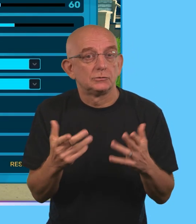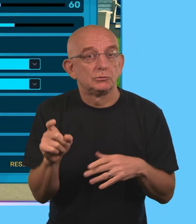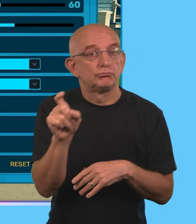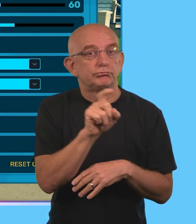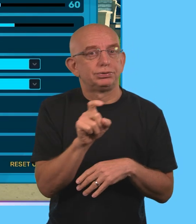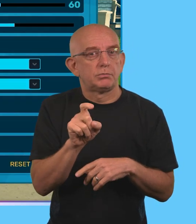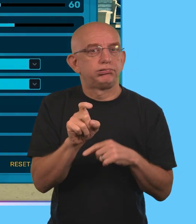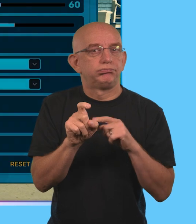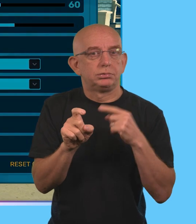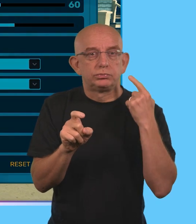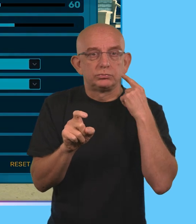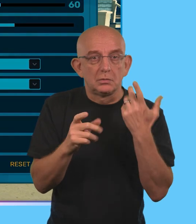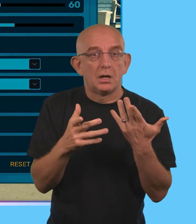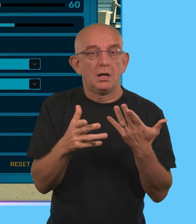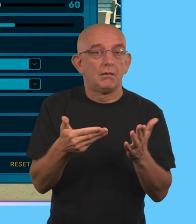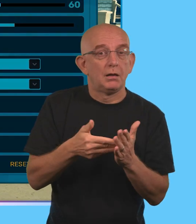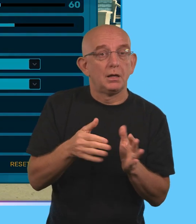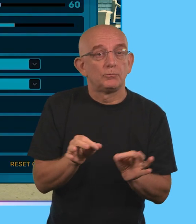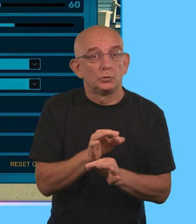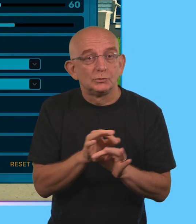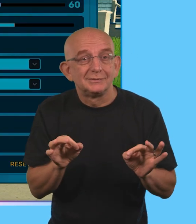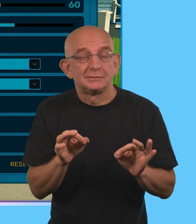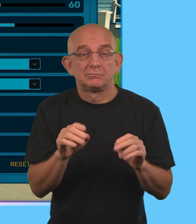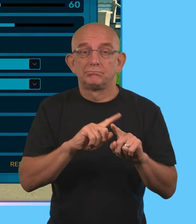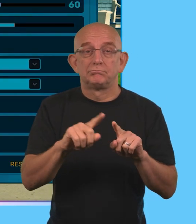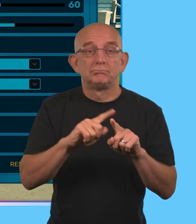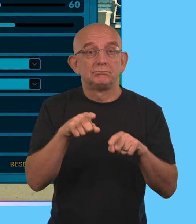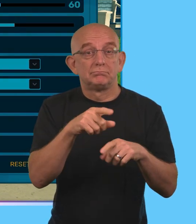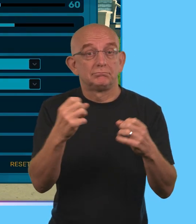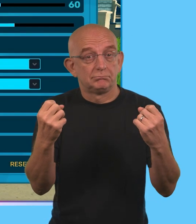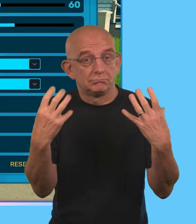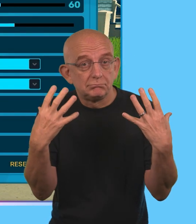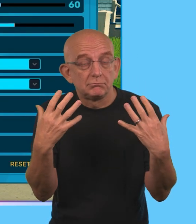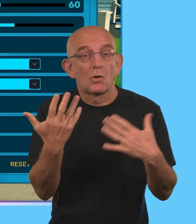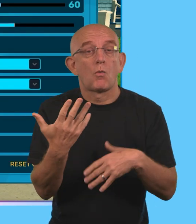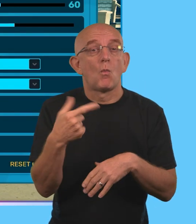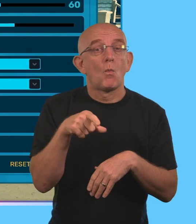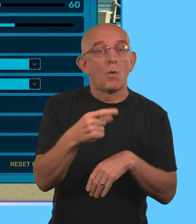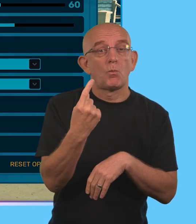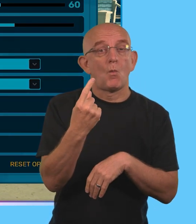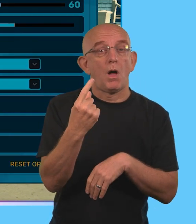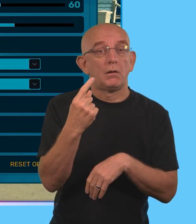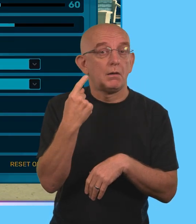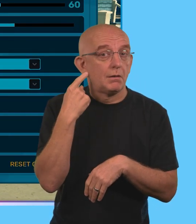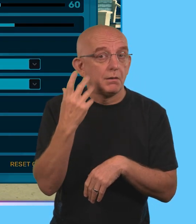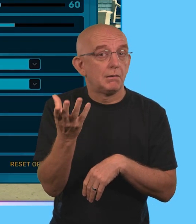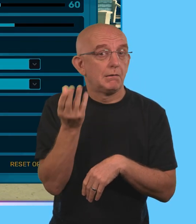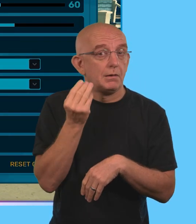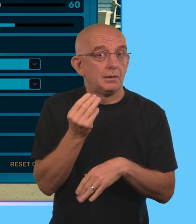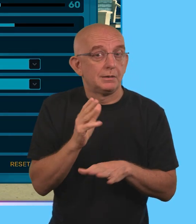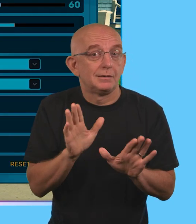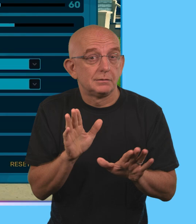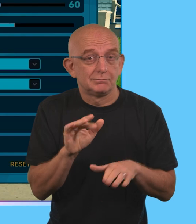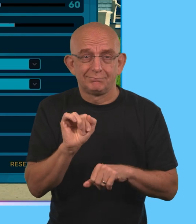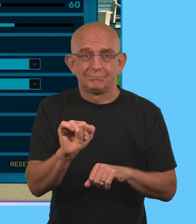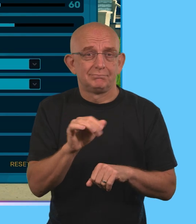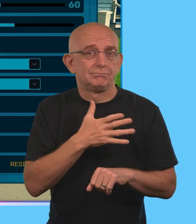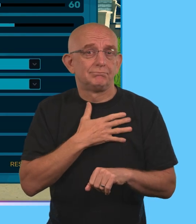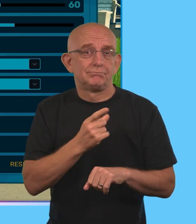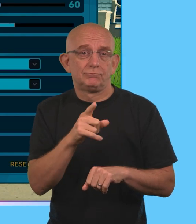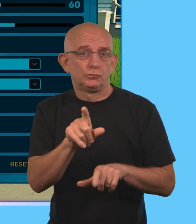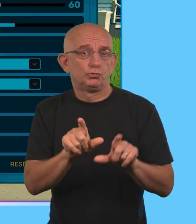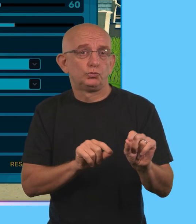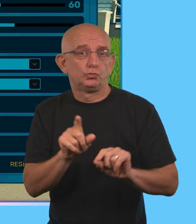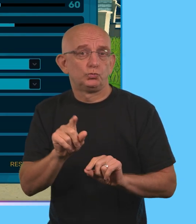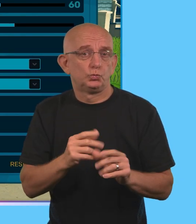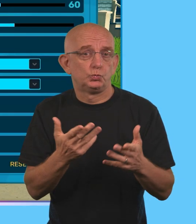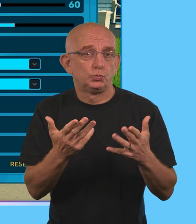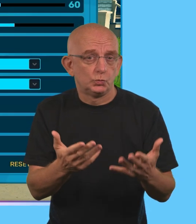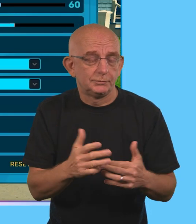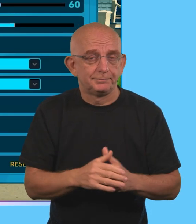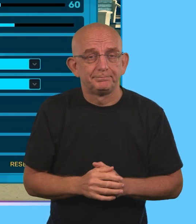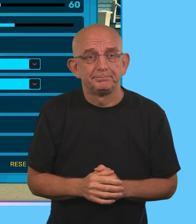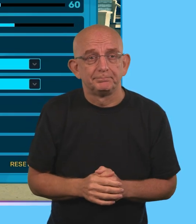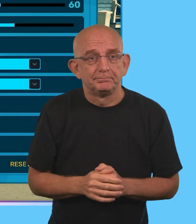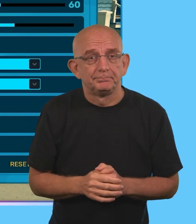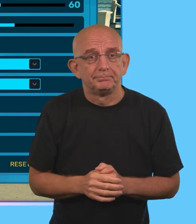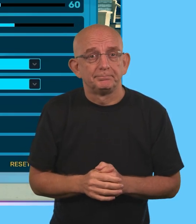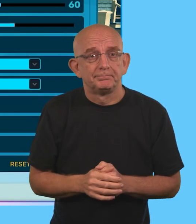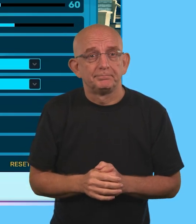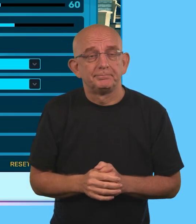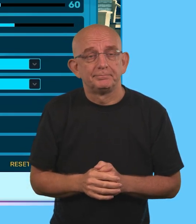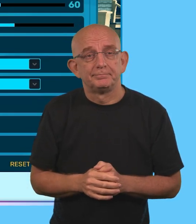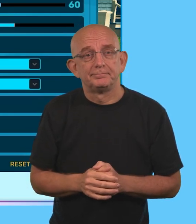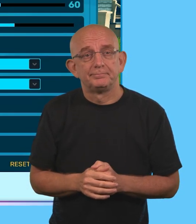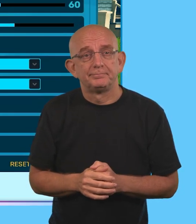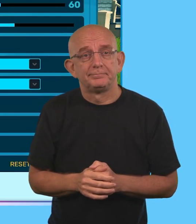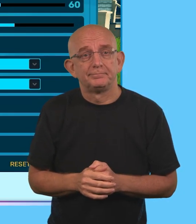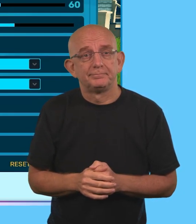spraying sound effects, and music, as well as a choice of stereo or mono audio.